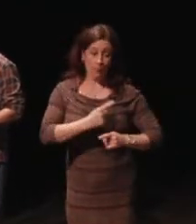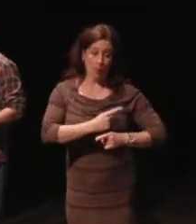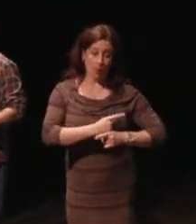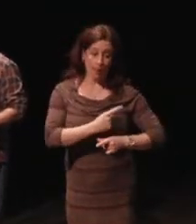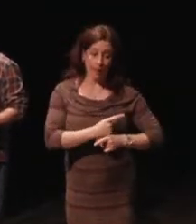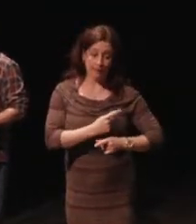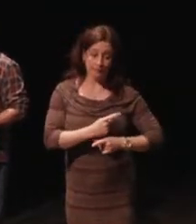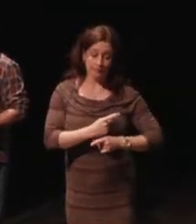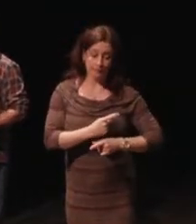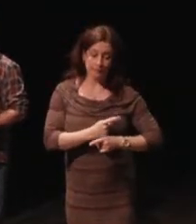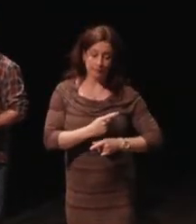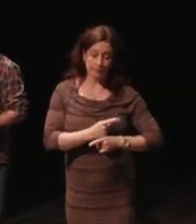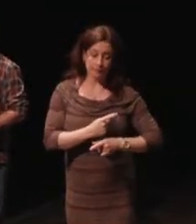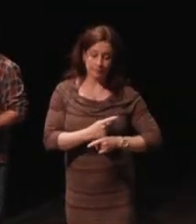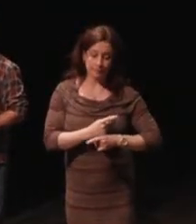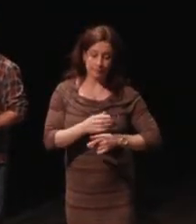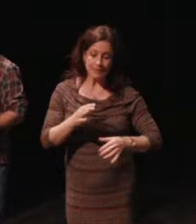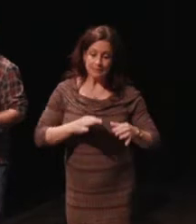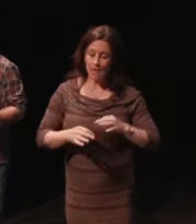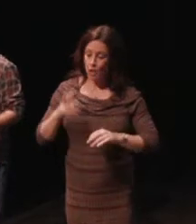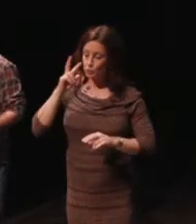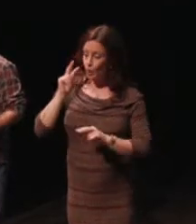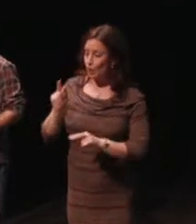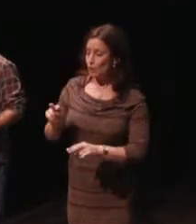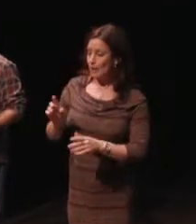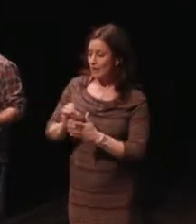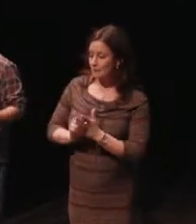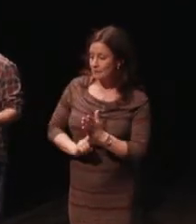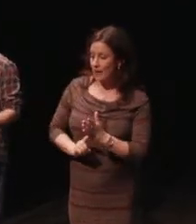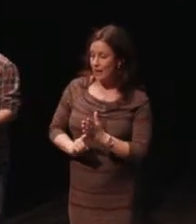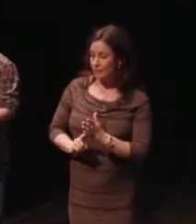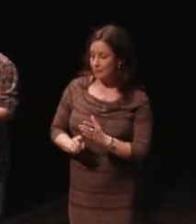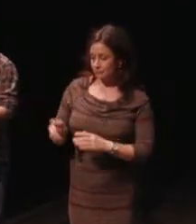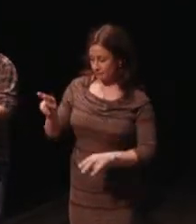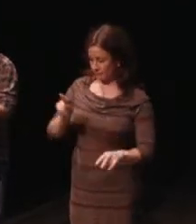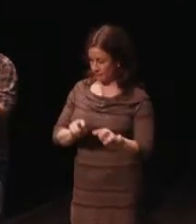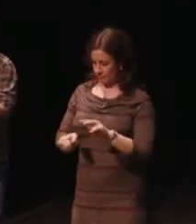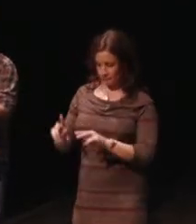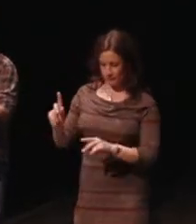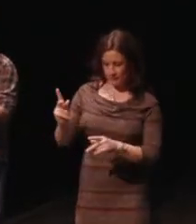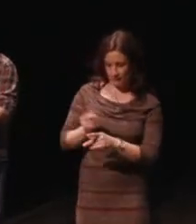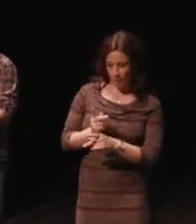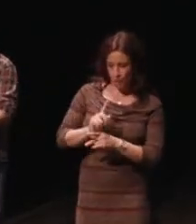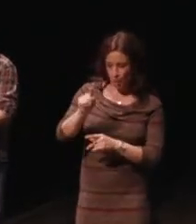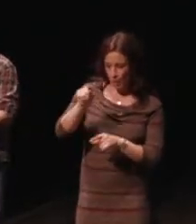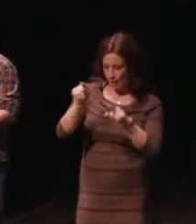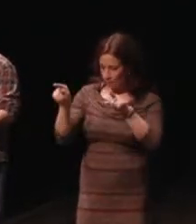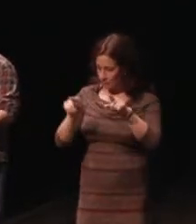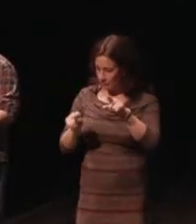to take a look at the design, figure out the places where the design is not working.